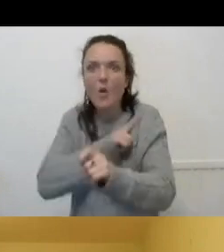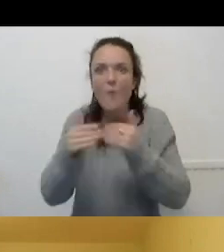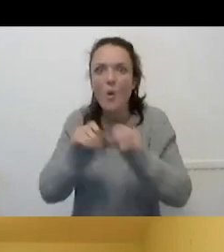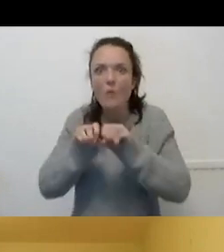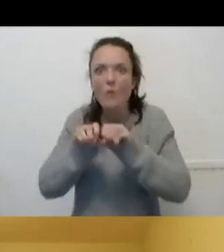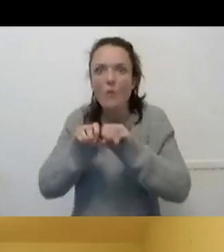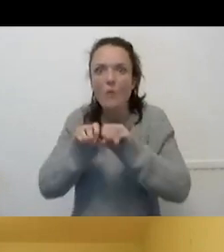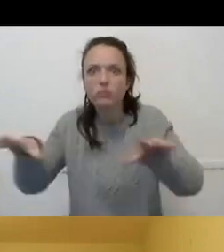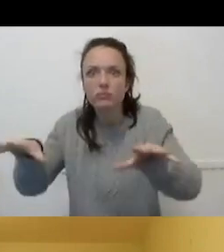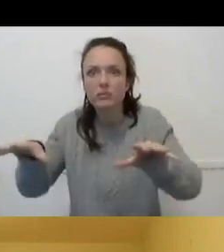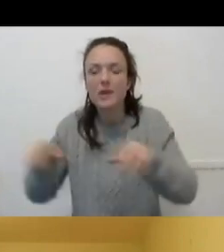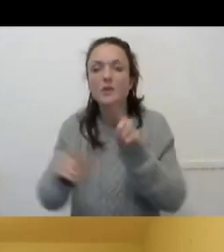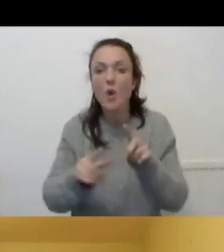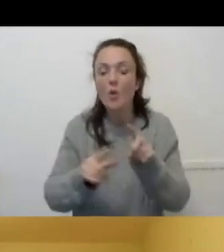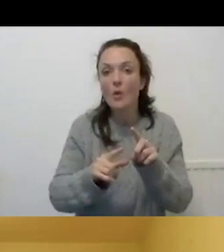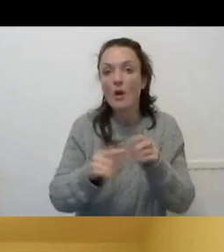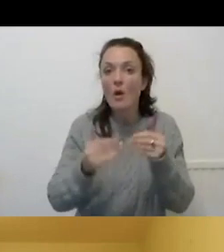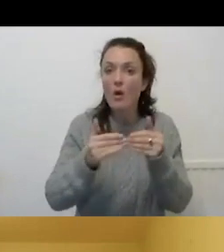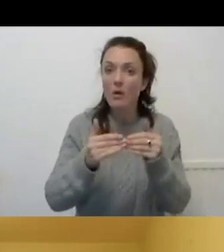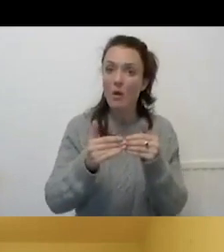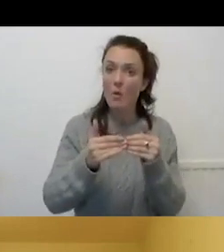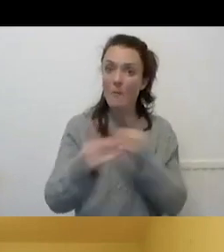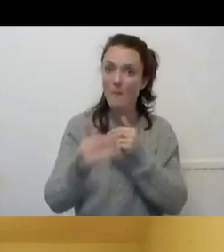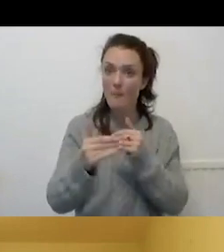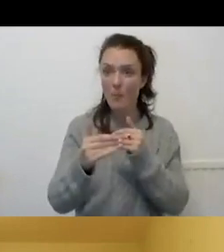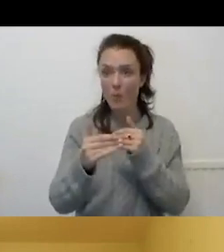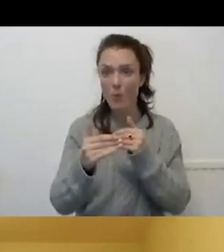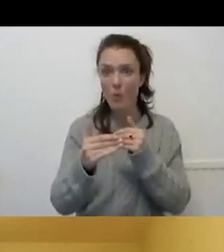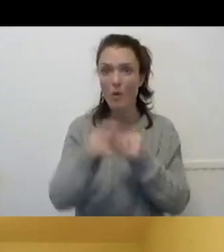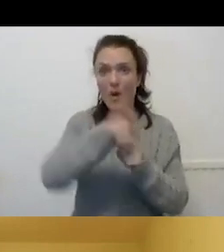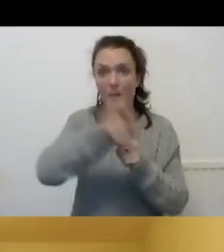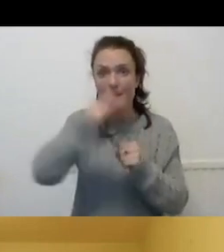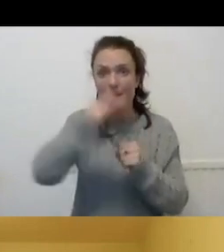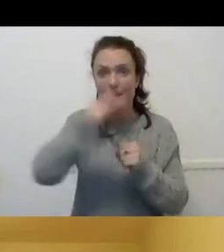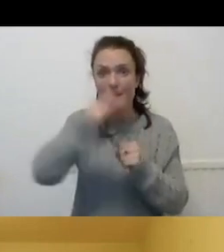and reduce the opportunity for mutations. careful monitoring of mutations is key. And